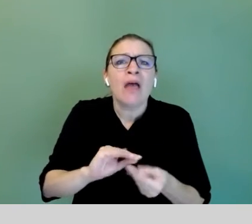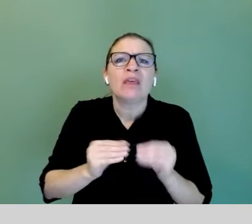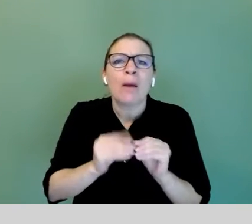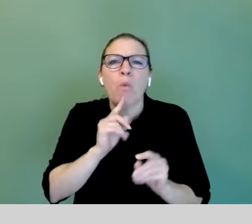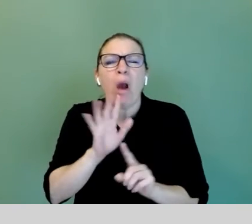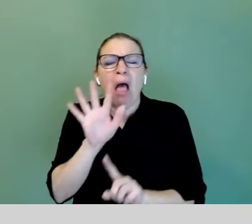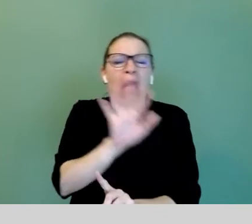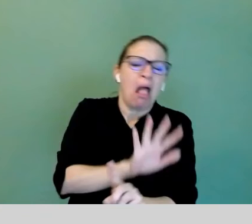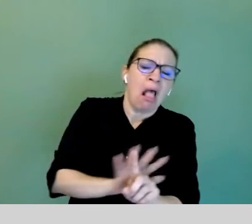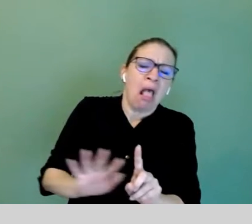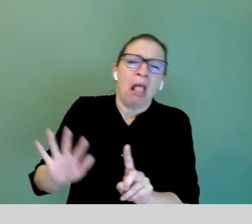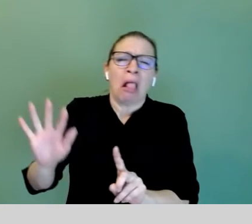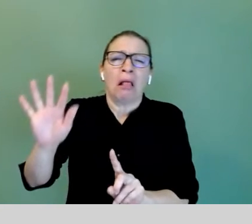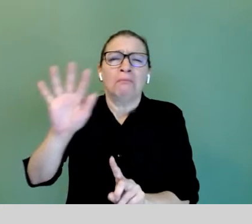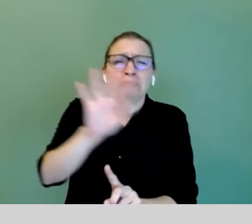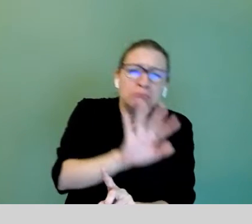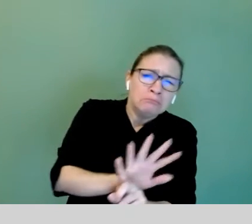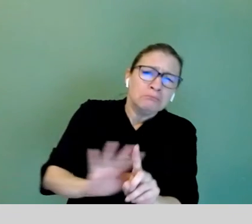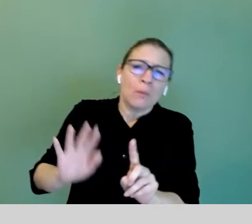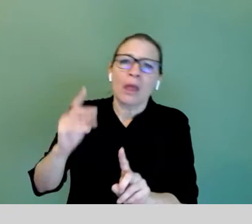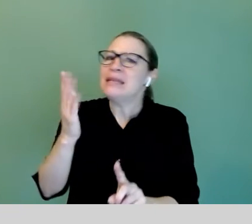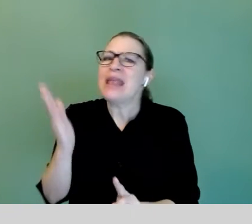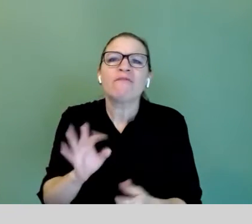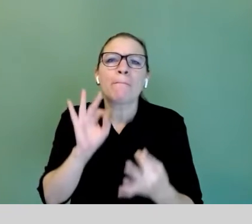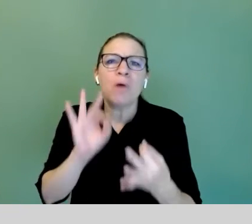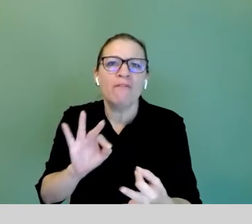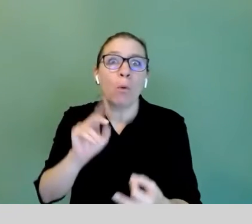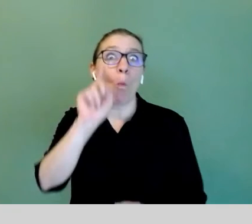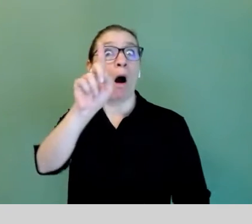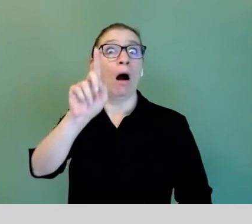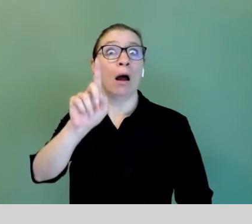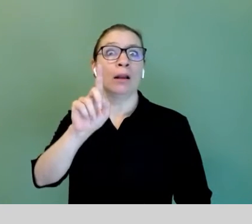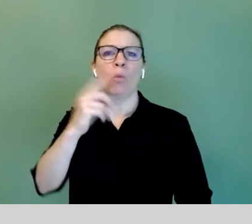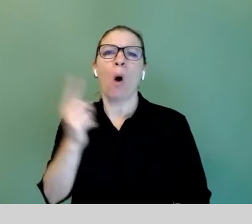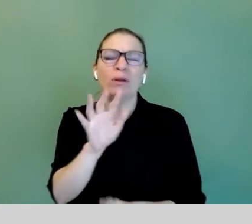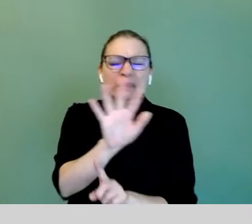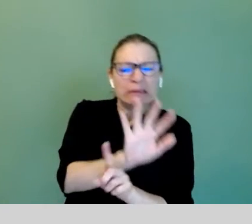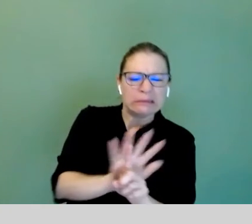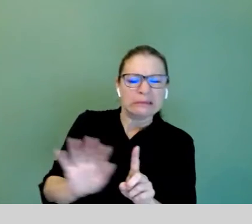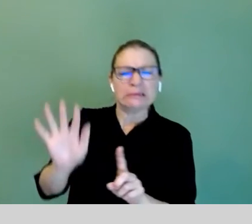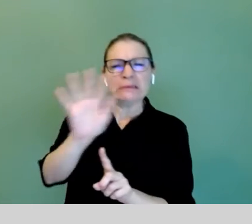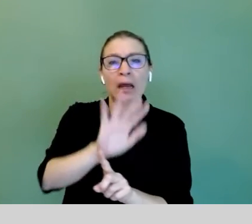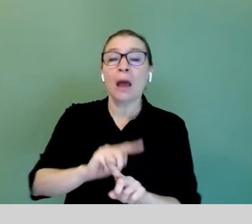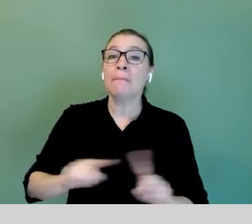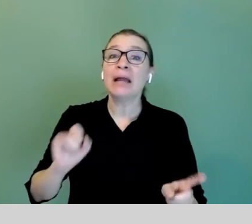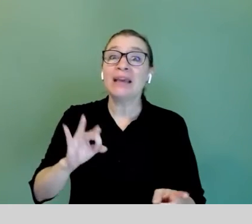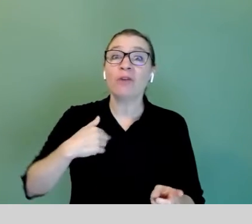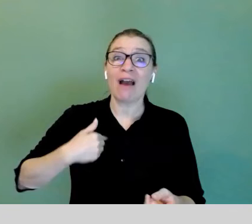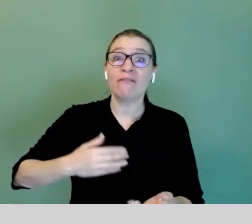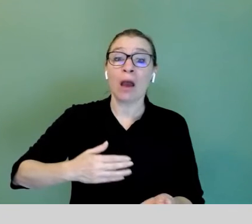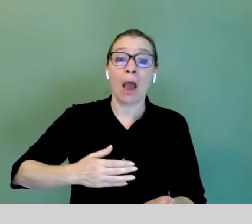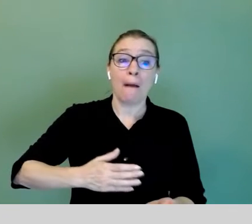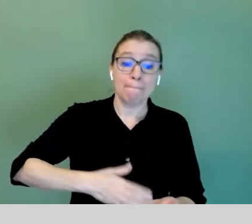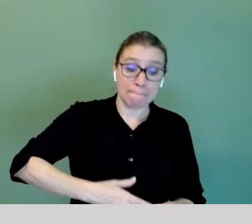and it won't be exactly, it will never be one liter, it is always approximately one liter. But if you have a bottle of water,